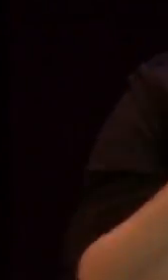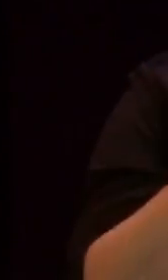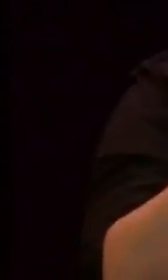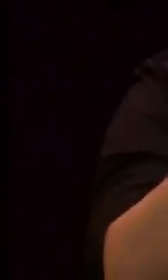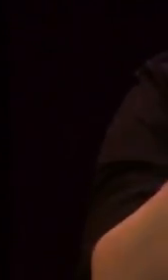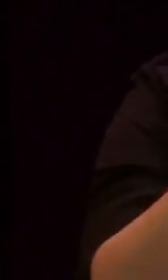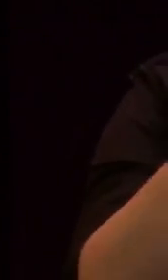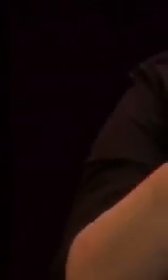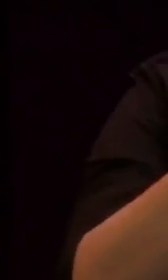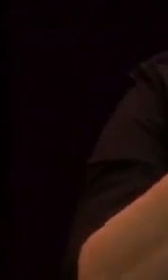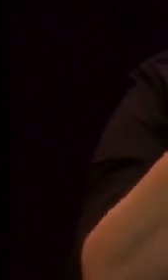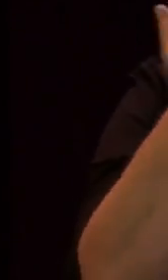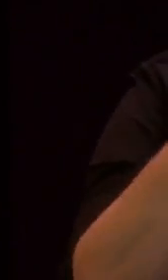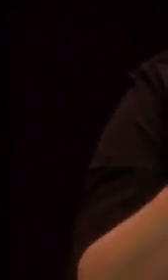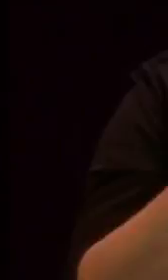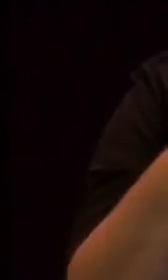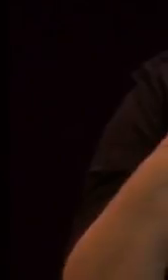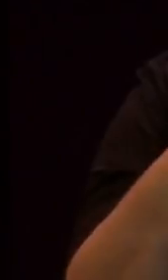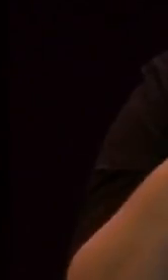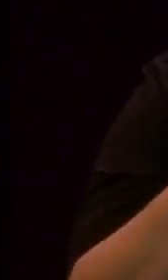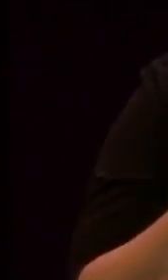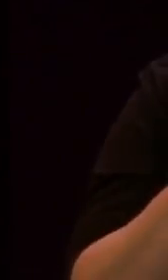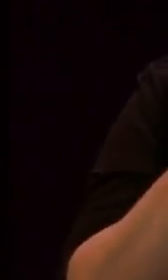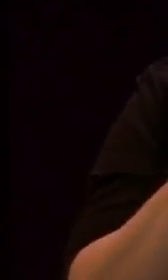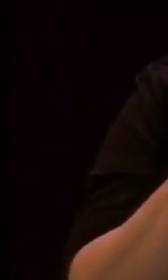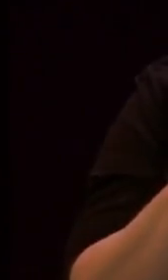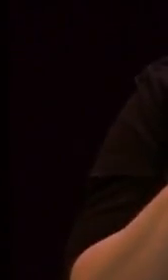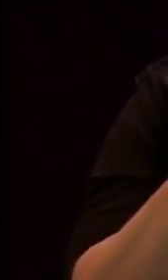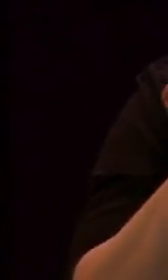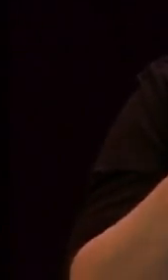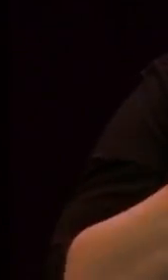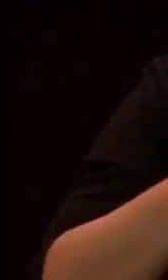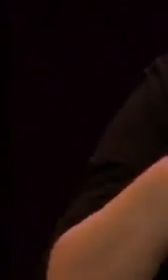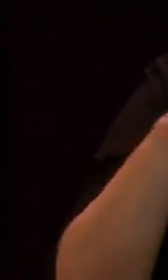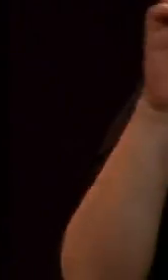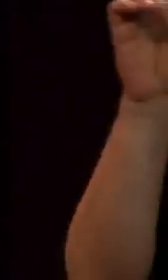BEFORE, WAS A MEMBER OF THE DEMOCRATIC STATE COMMITTEE AND